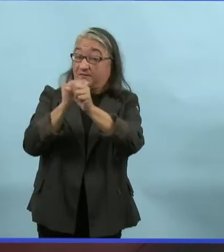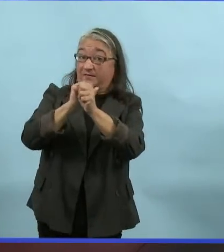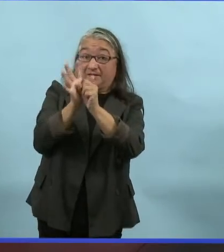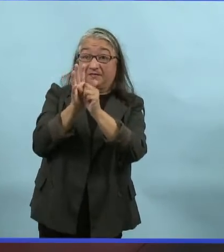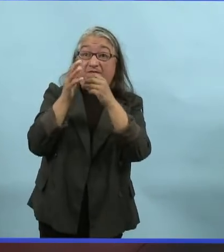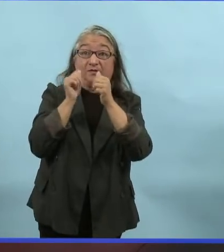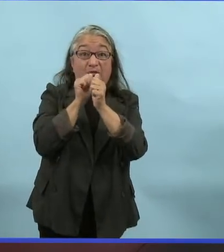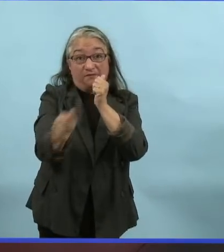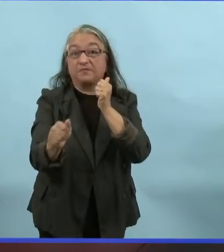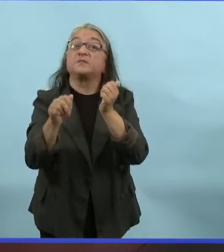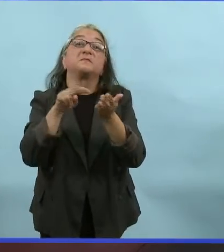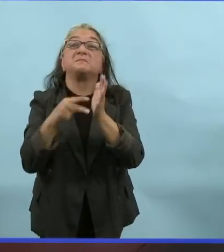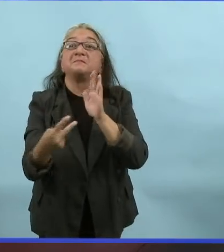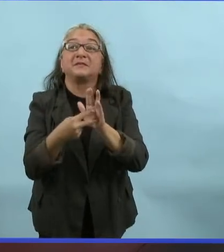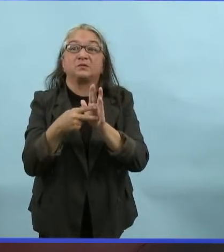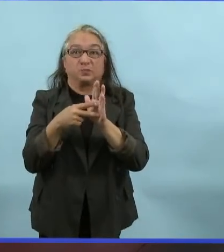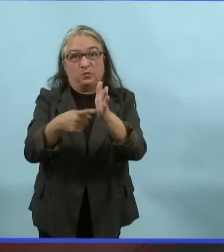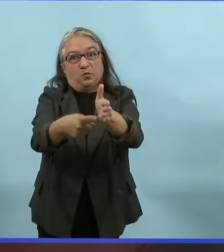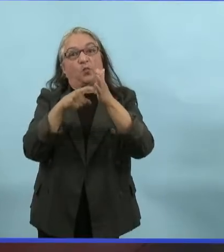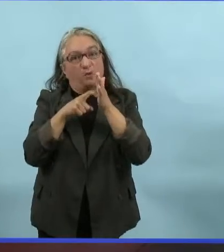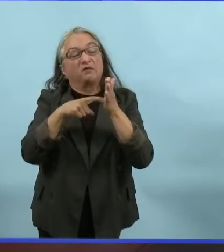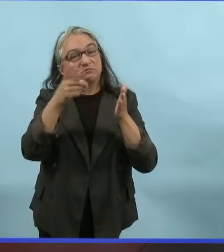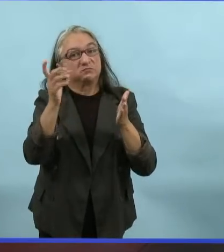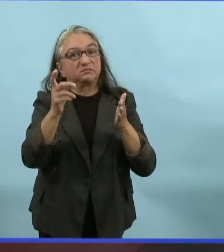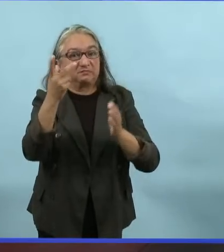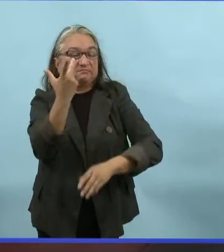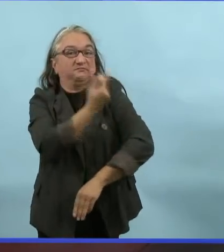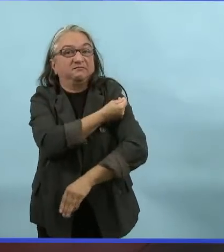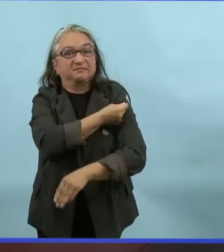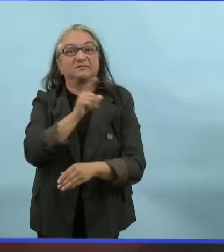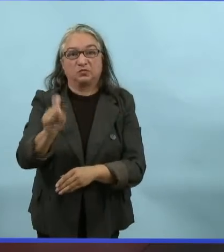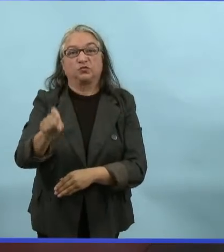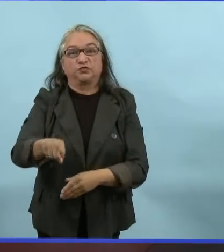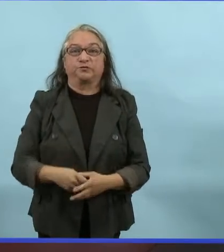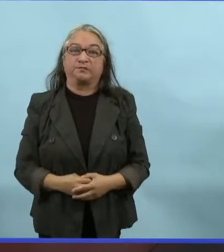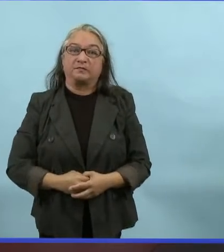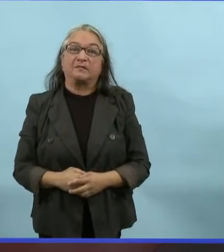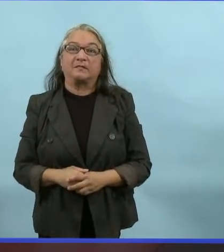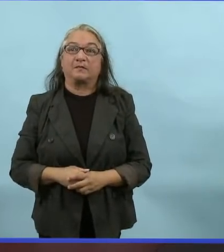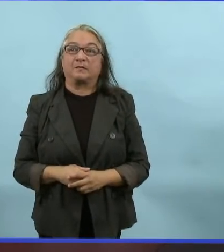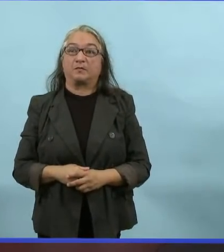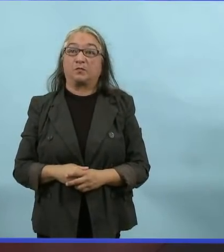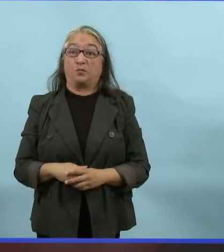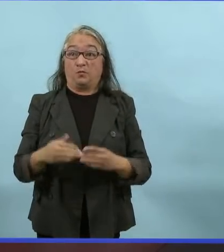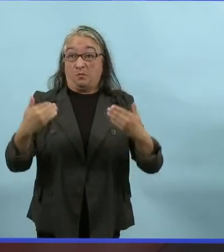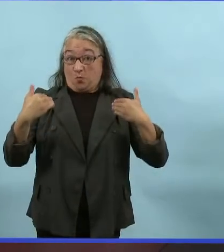each passing day we see more and more Manitobans protected we have over 1.5 million doses already